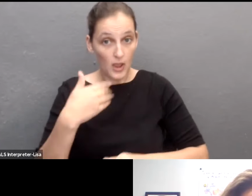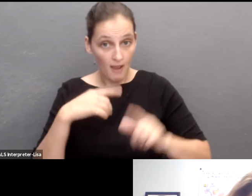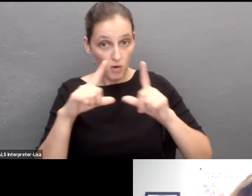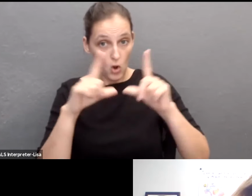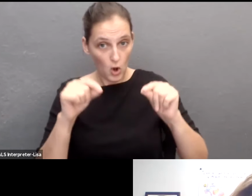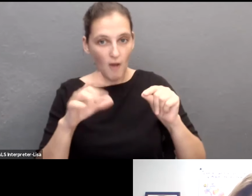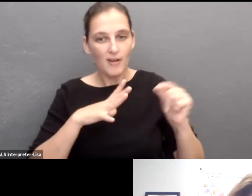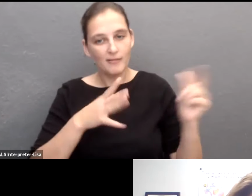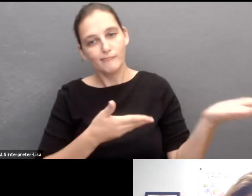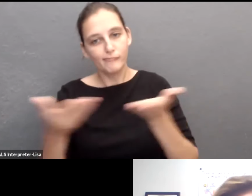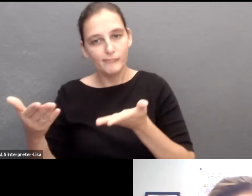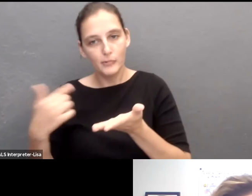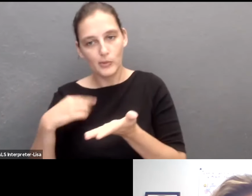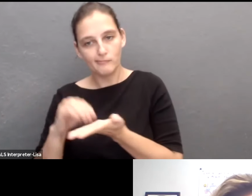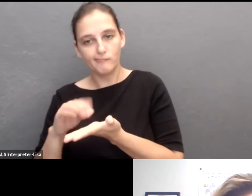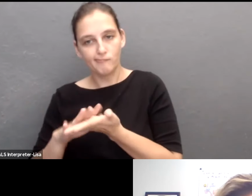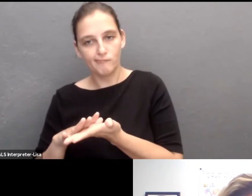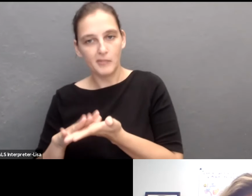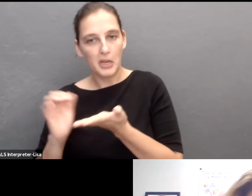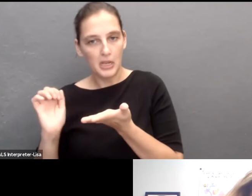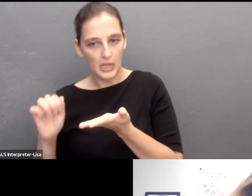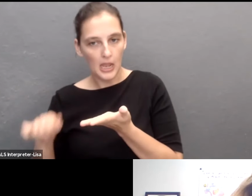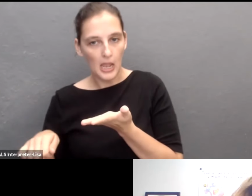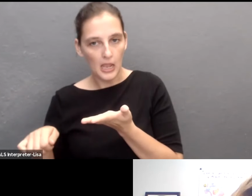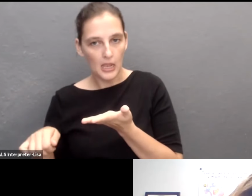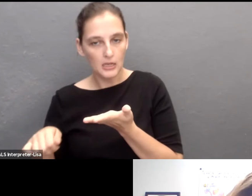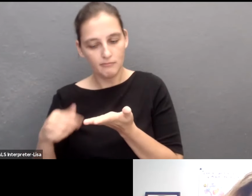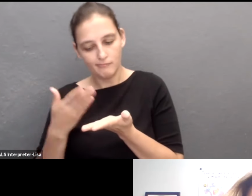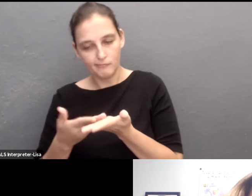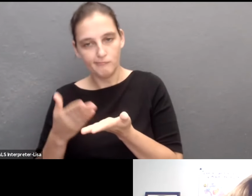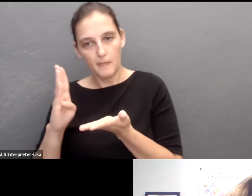go ahead and fill out that next. line for you that you got your booster shot,